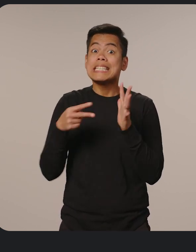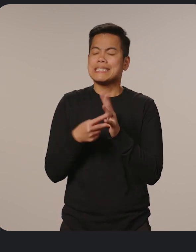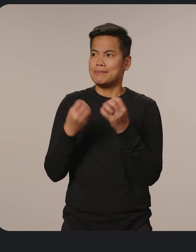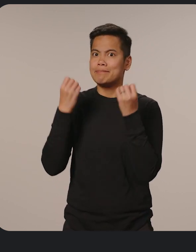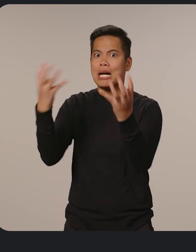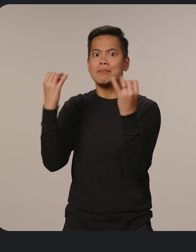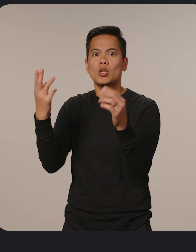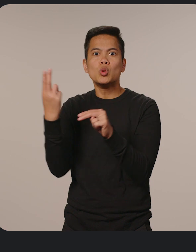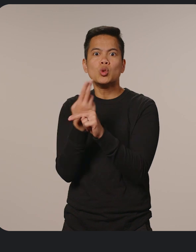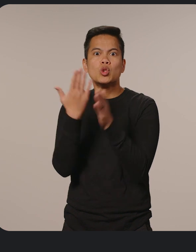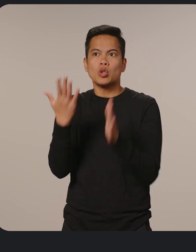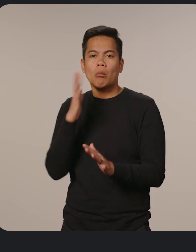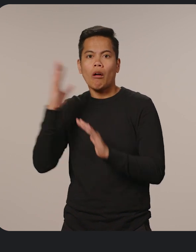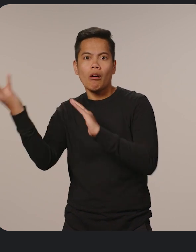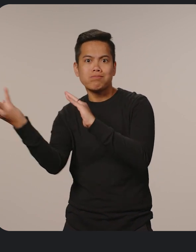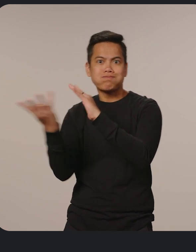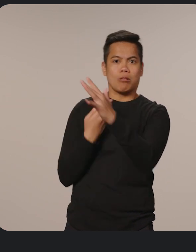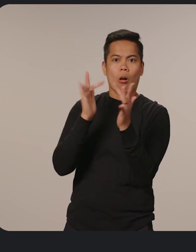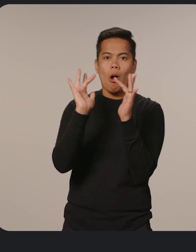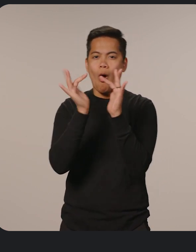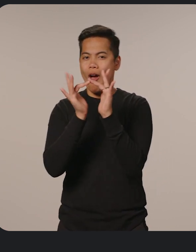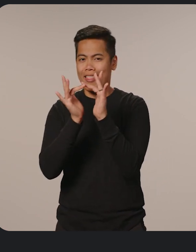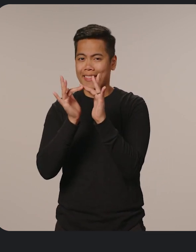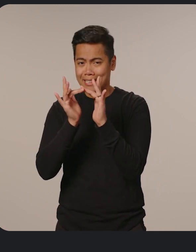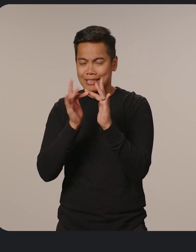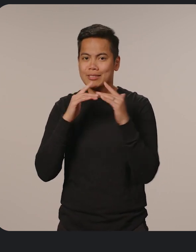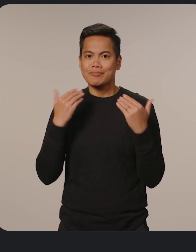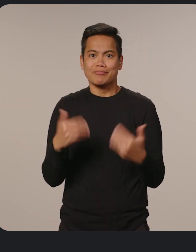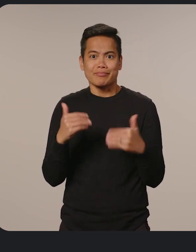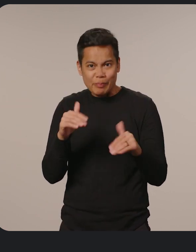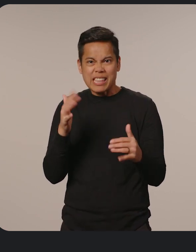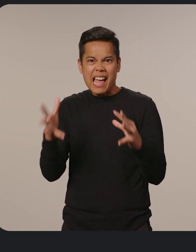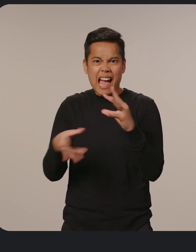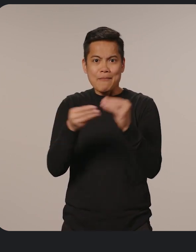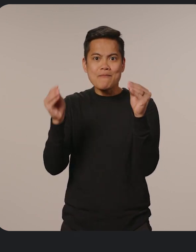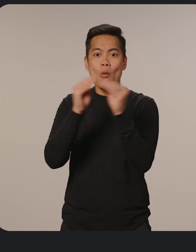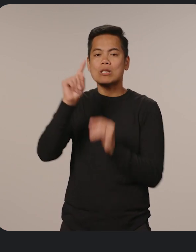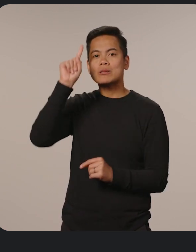online and existing users adding more smart devices to their home.